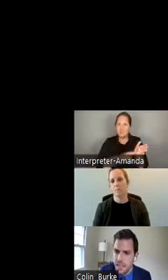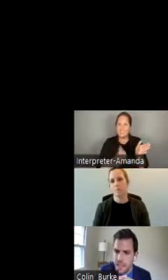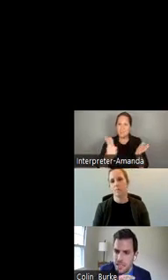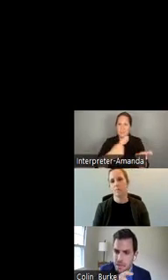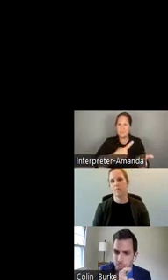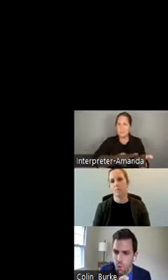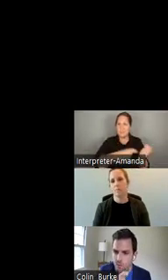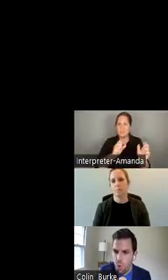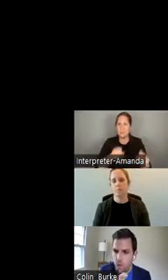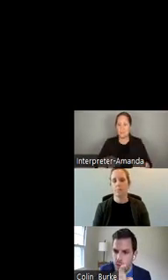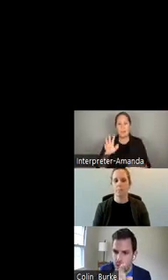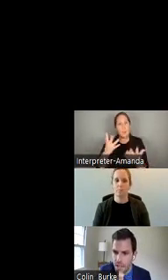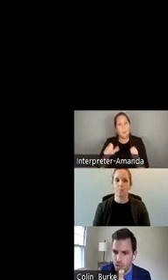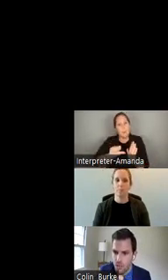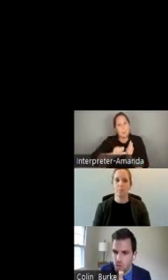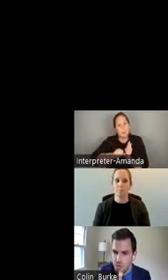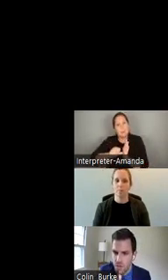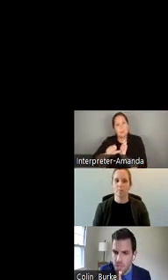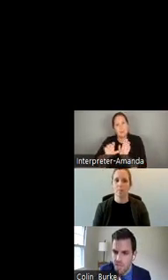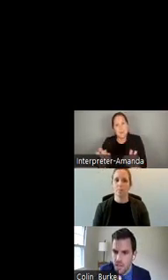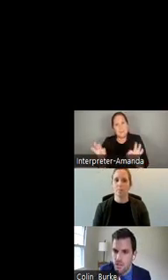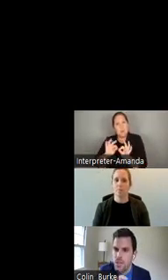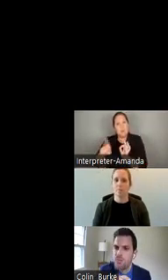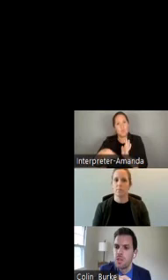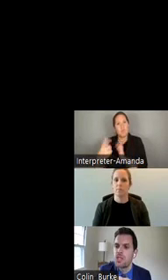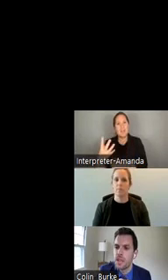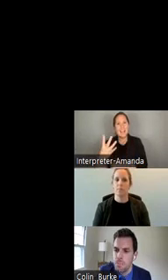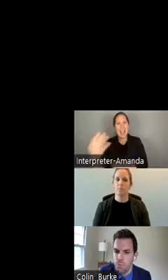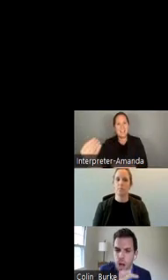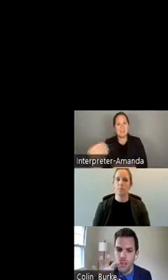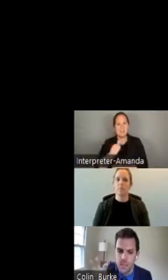highlighting the important role of those external resilience factors and really trying to broaden